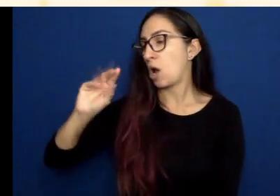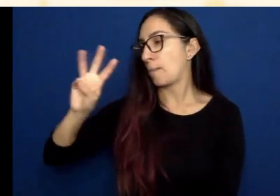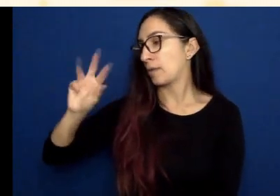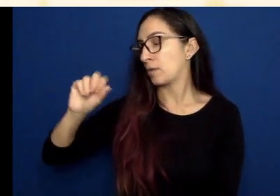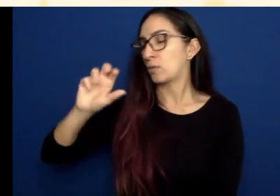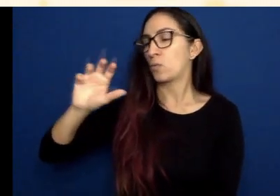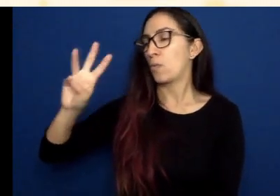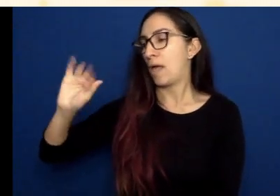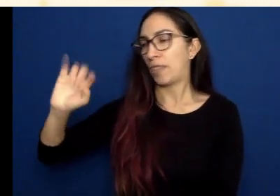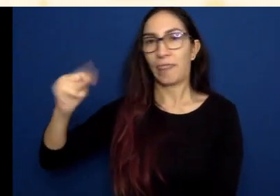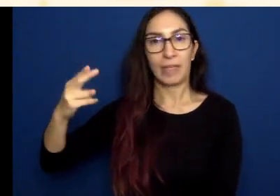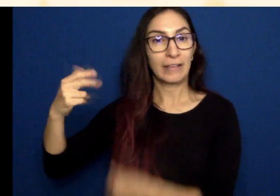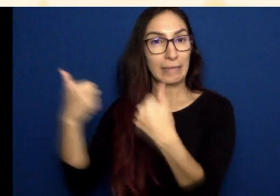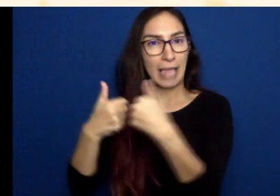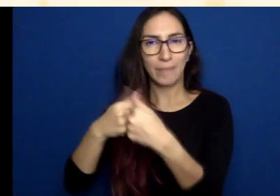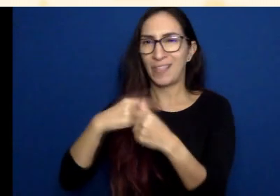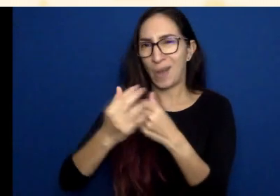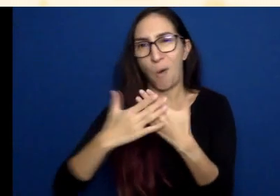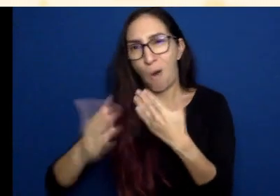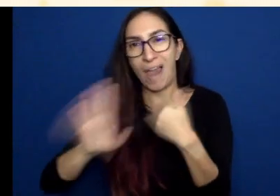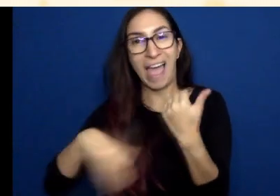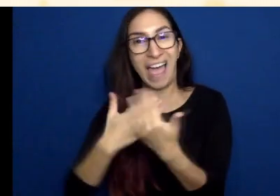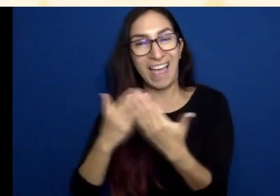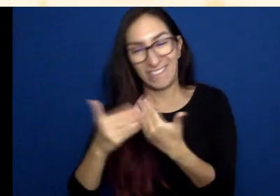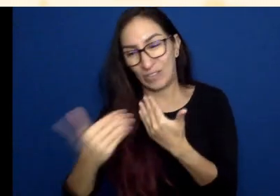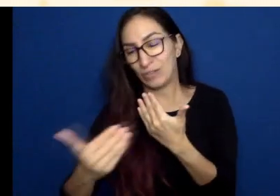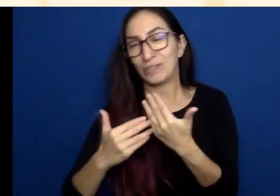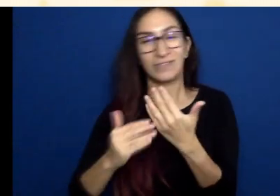I created Australia's first automated accessibility testing tool,